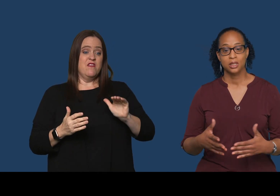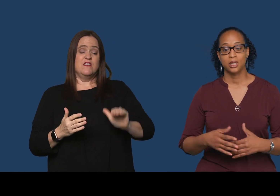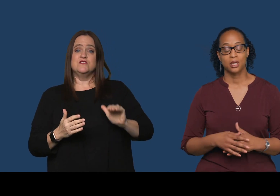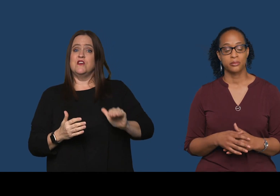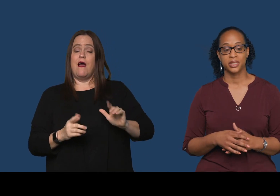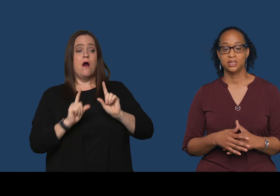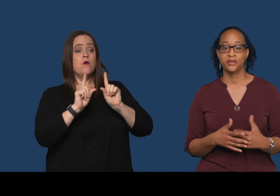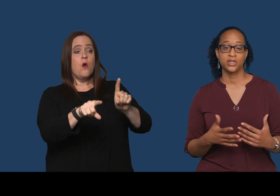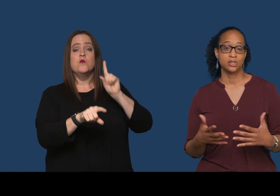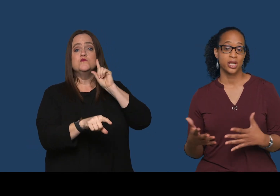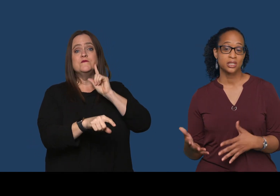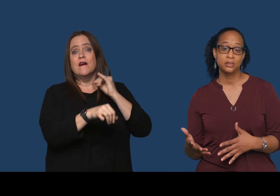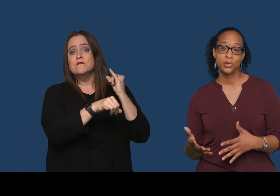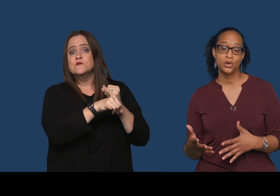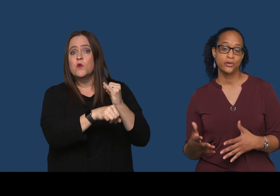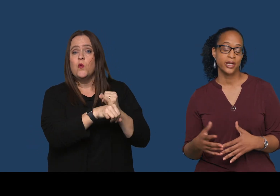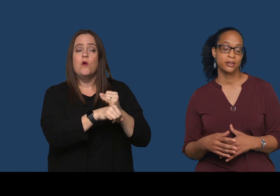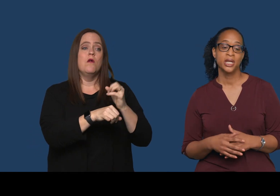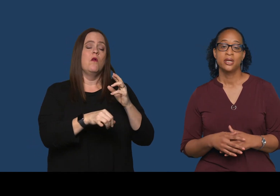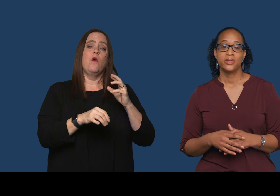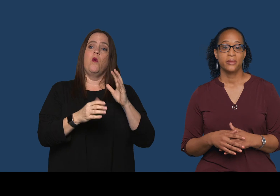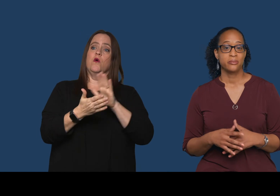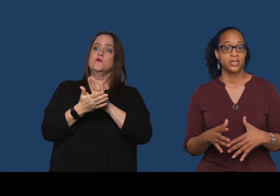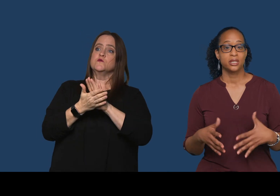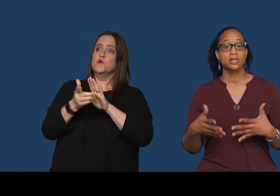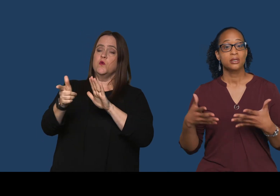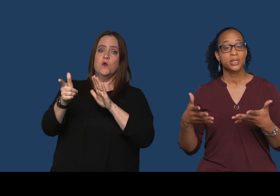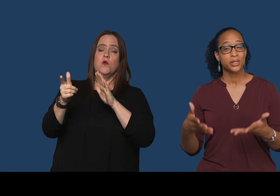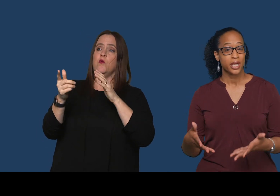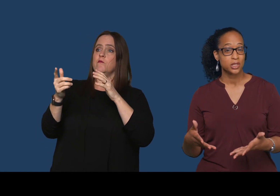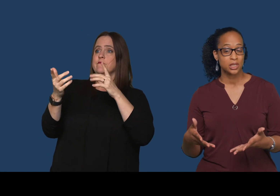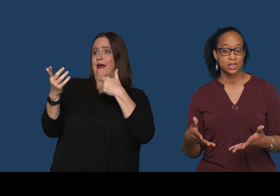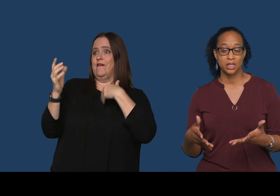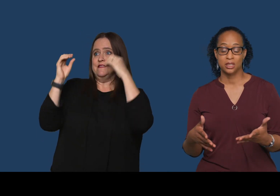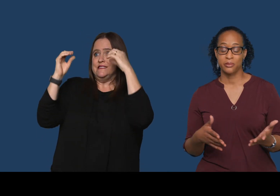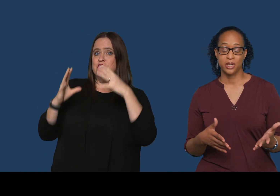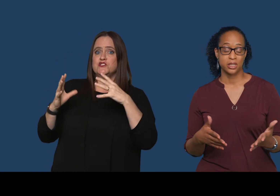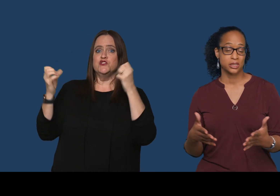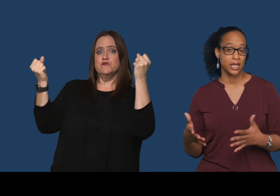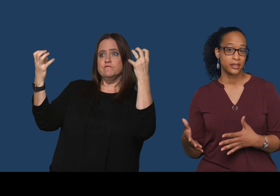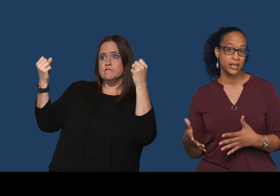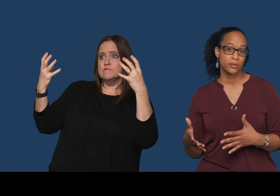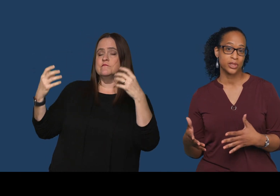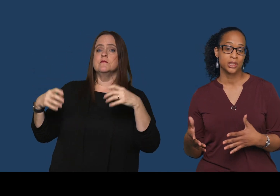in a deaf education program, they may be getting communication in American sign language